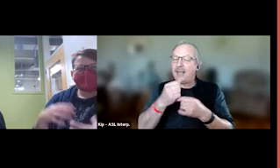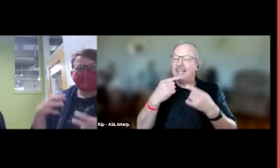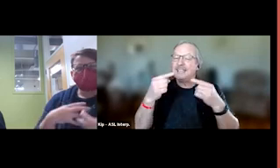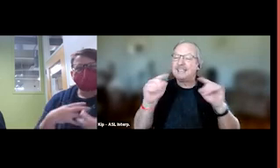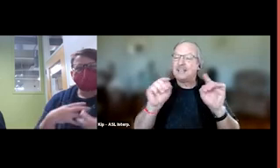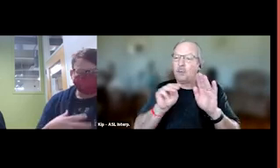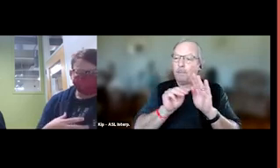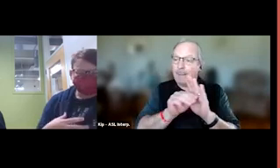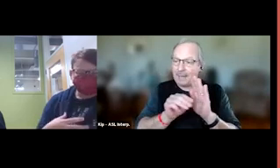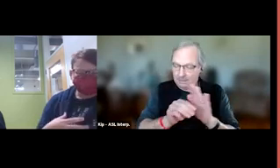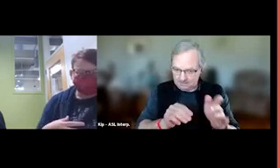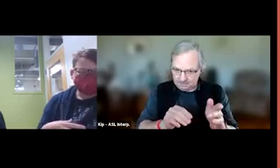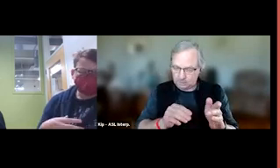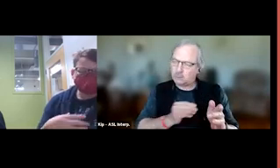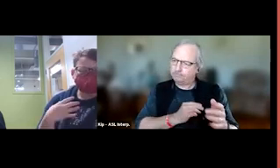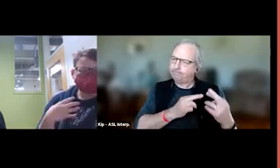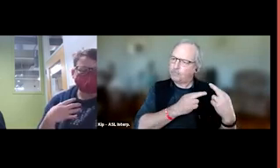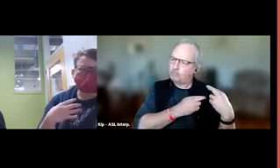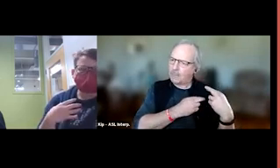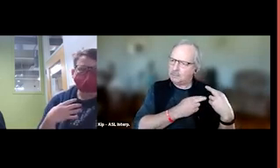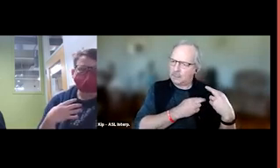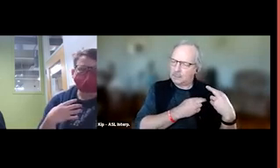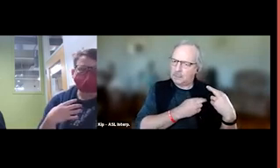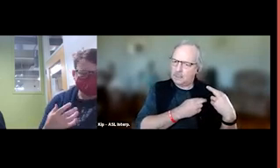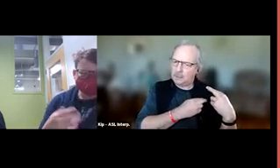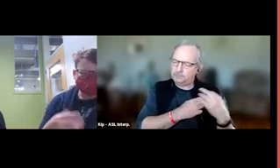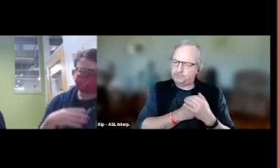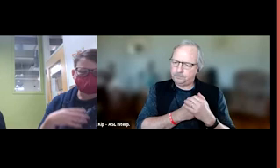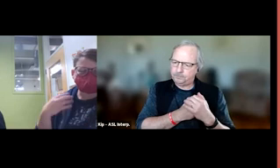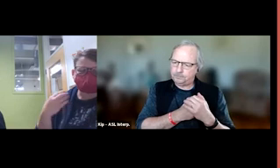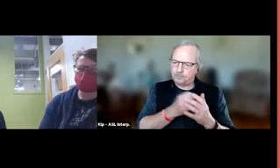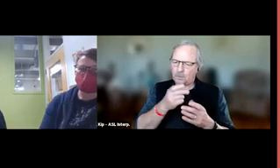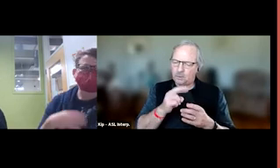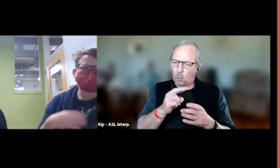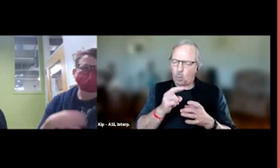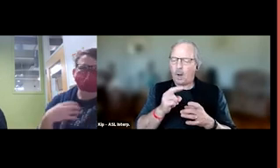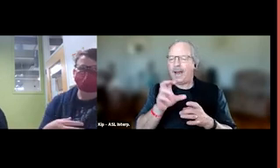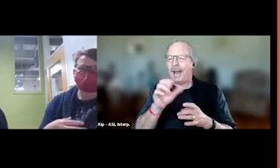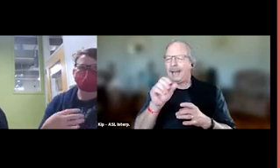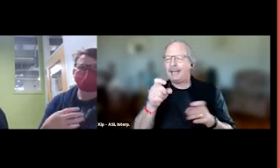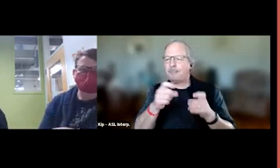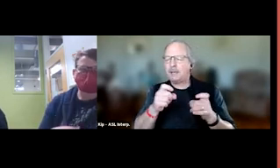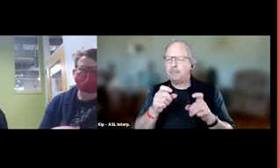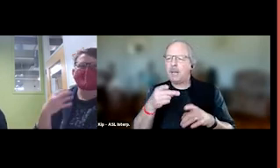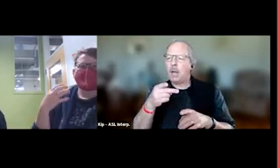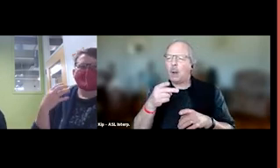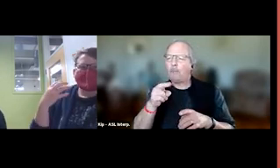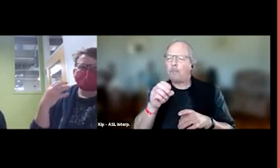So it is our responsibility as the SOAR case manager to be proactive and really coordinating